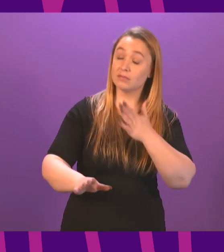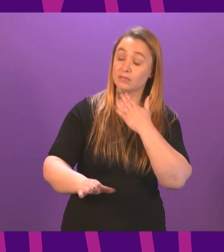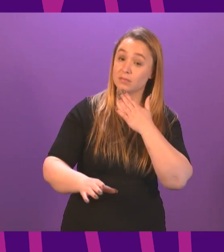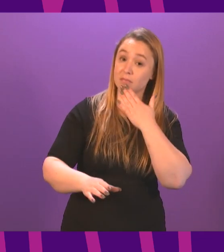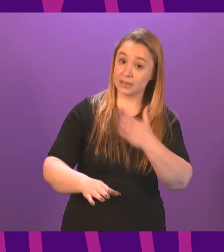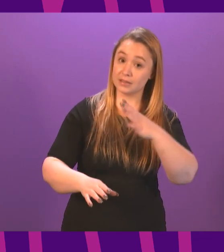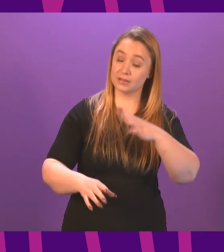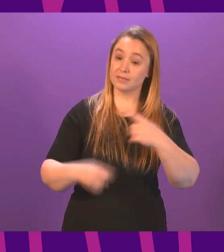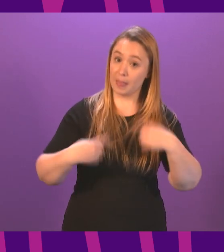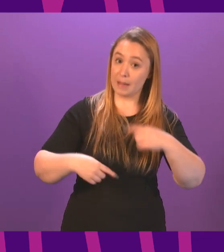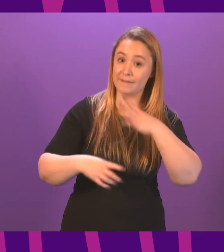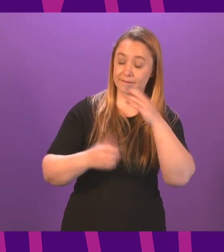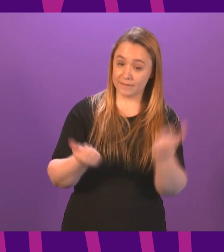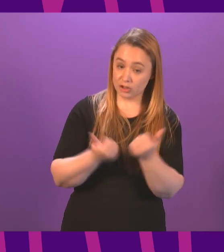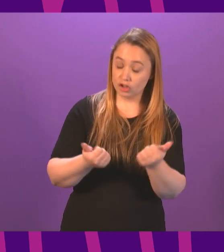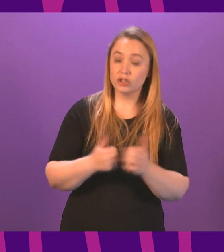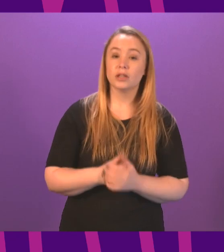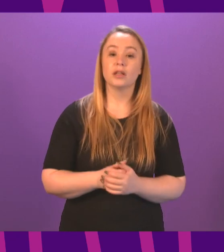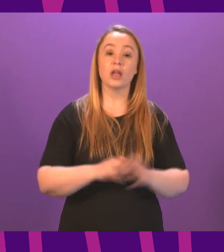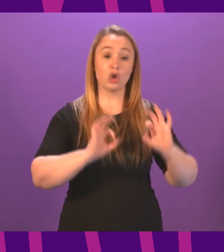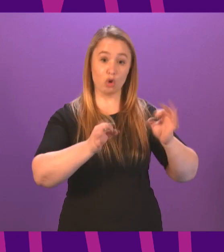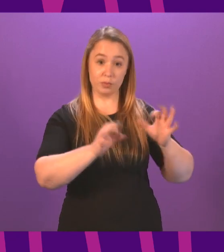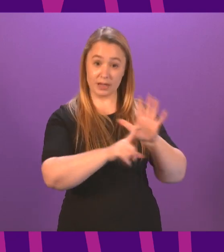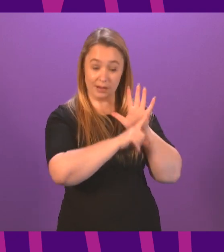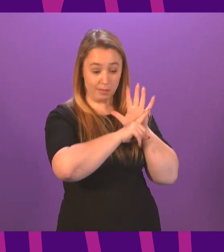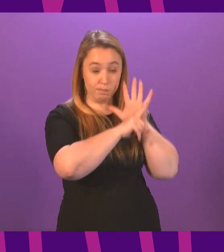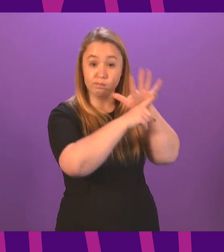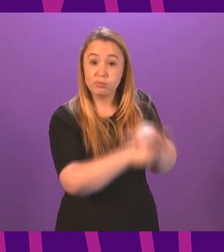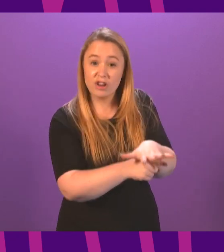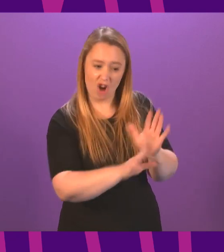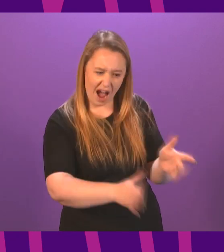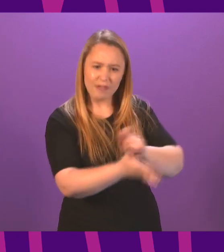No one must ever be put under pressure to do that. If there are examples of that happening—some